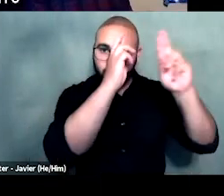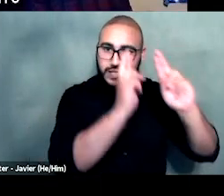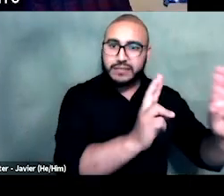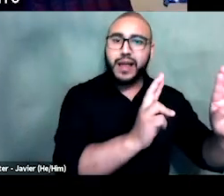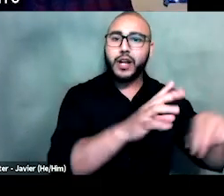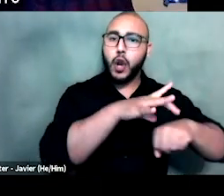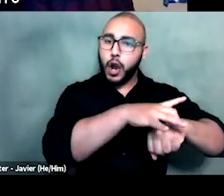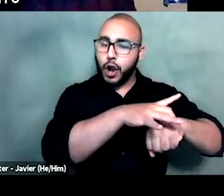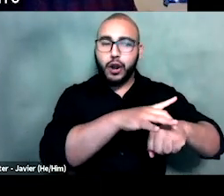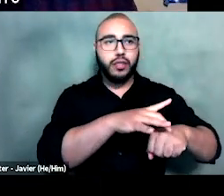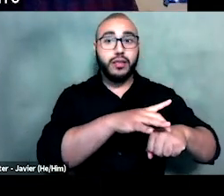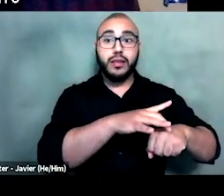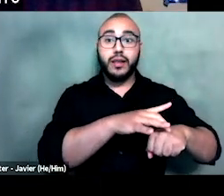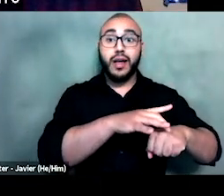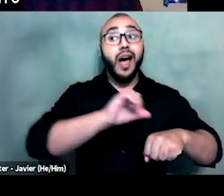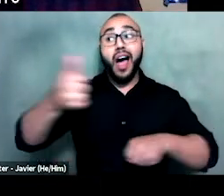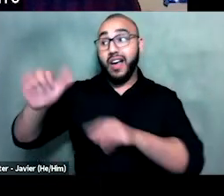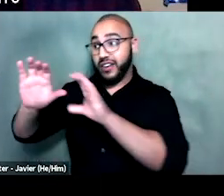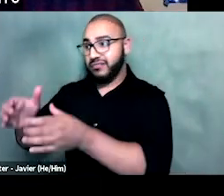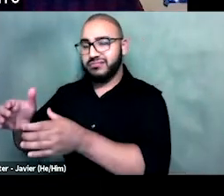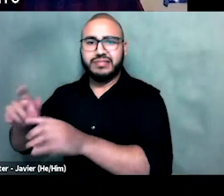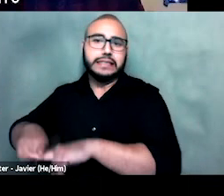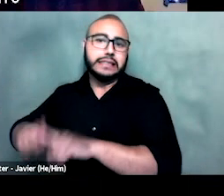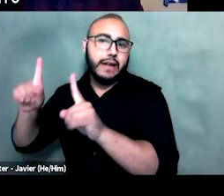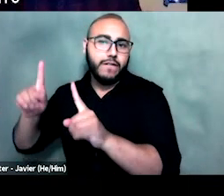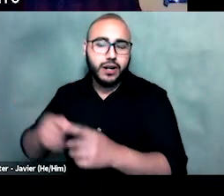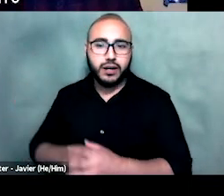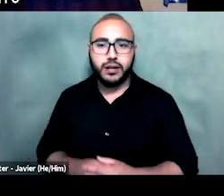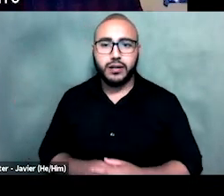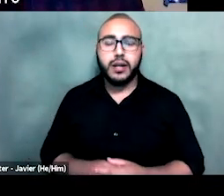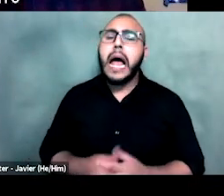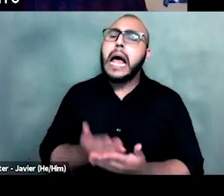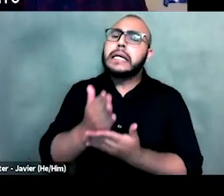to the earth may be different than another tribe. I would say there, there are some